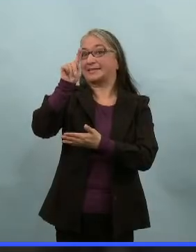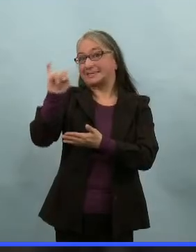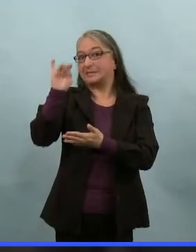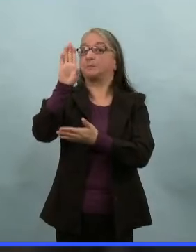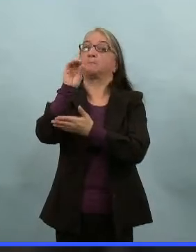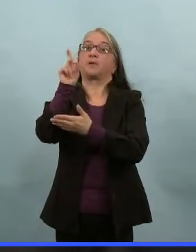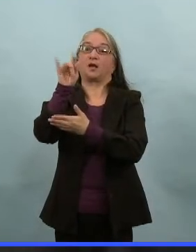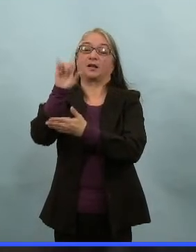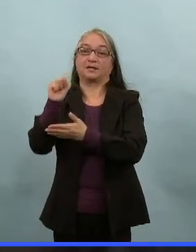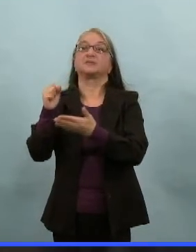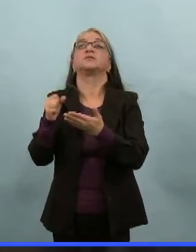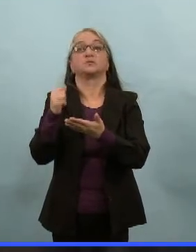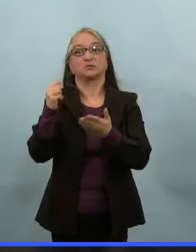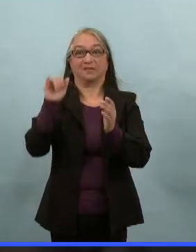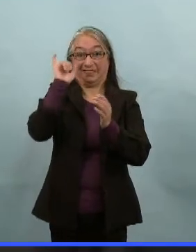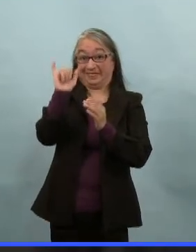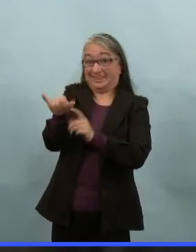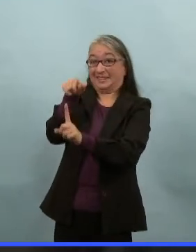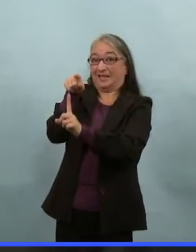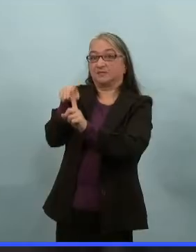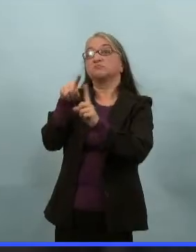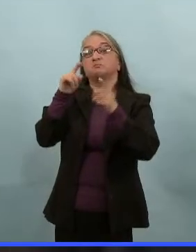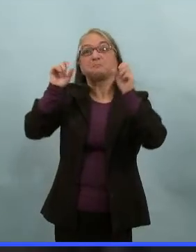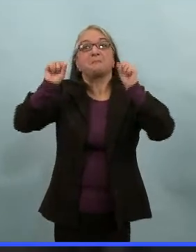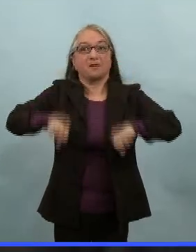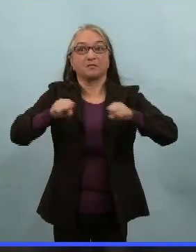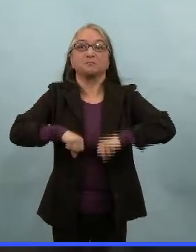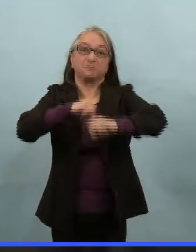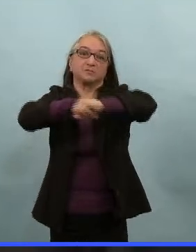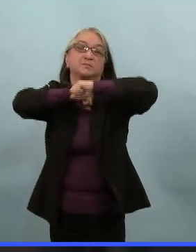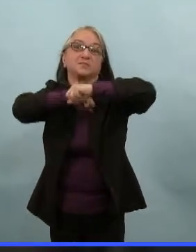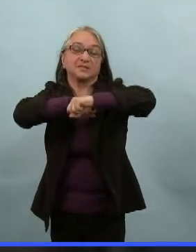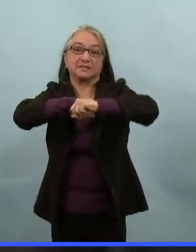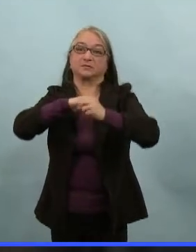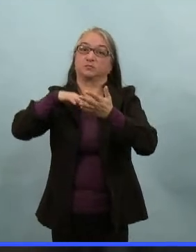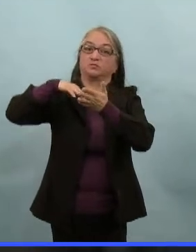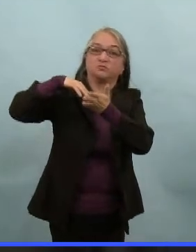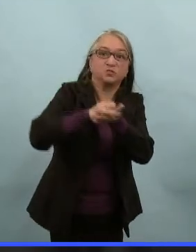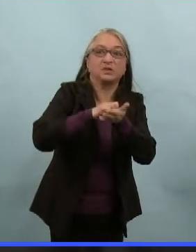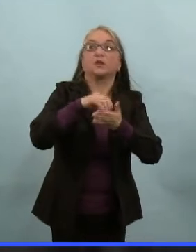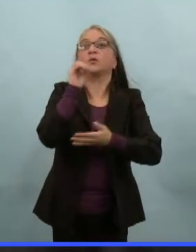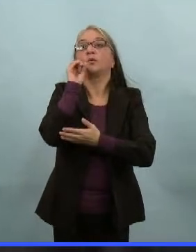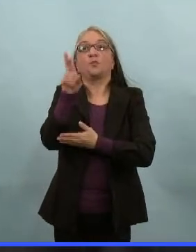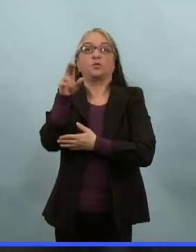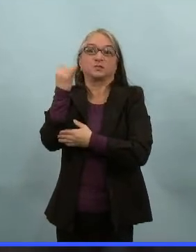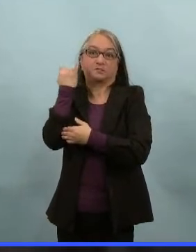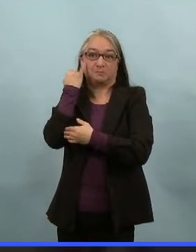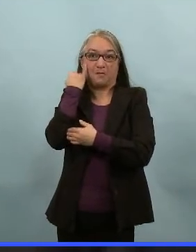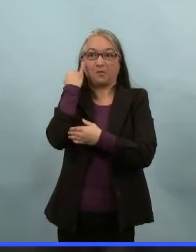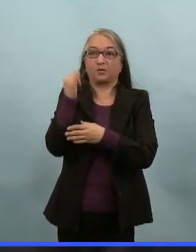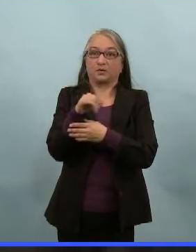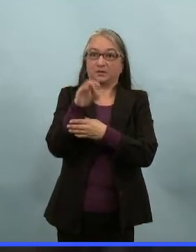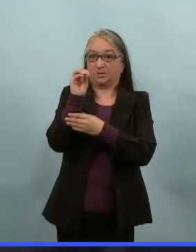conditions such as immune suppression or or organ transplant and those who are 18 plus who have